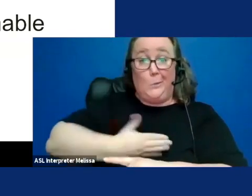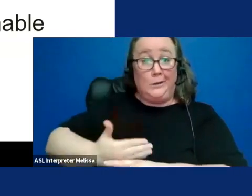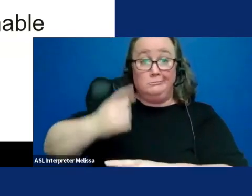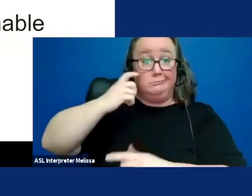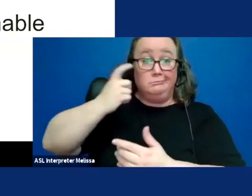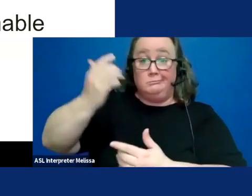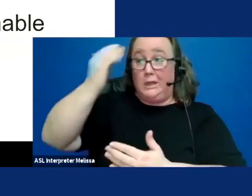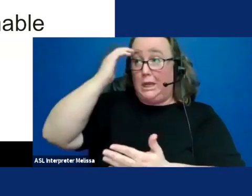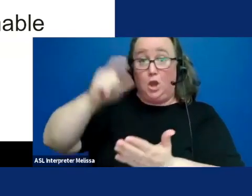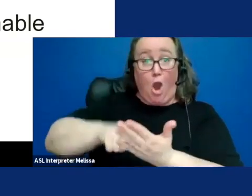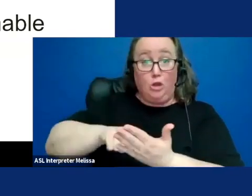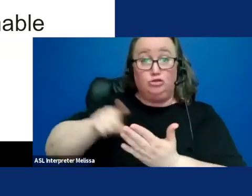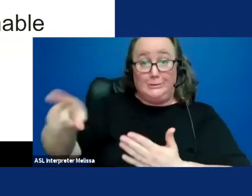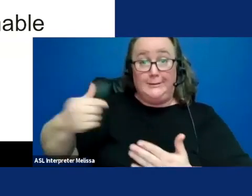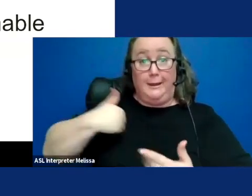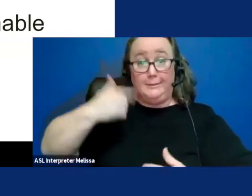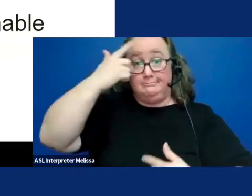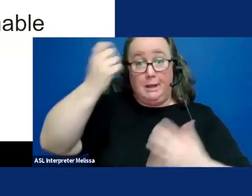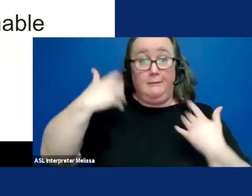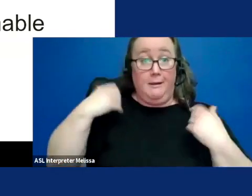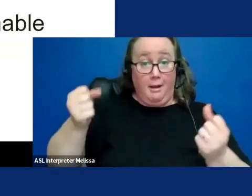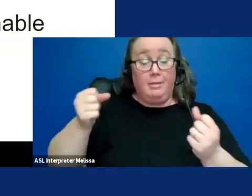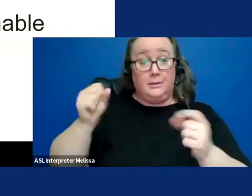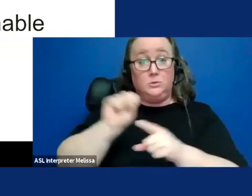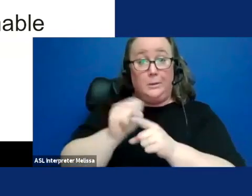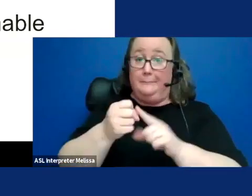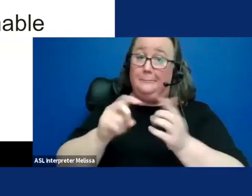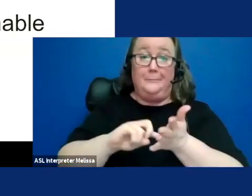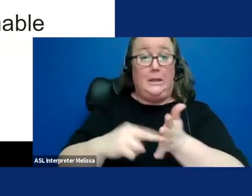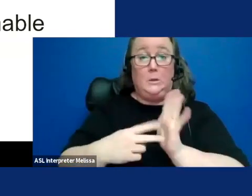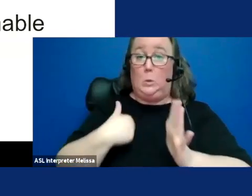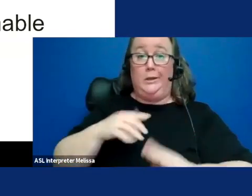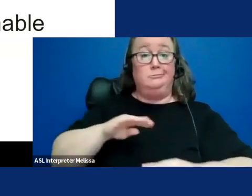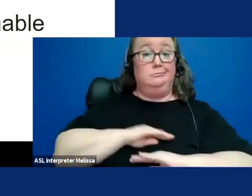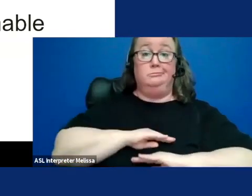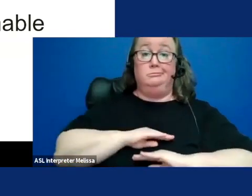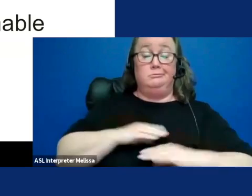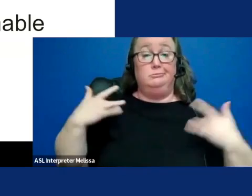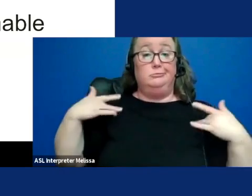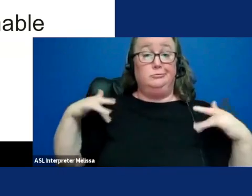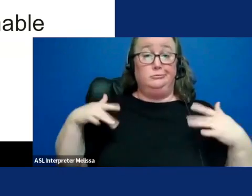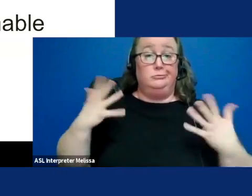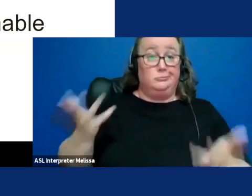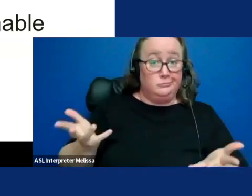so we met our reasonable efforts requirement. And the court comes back and says,